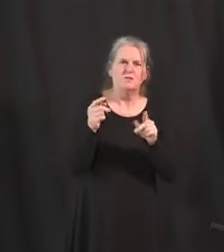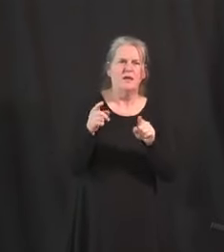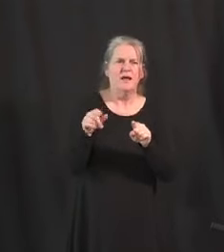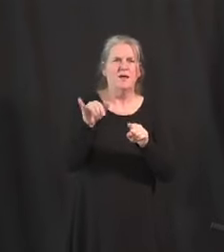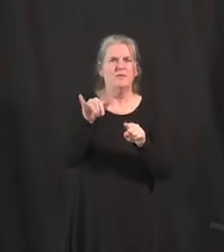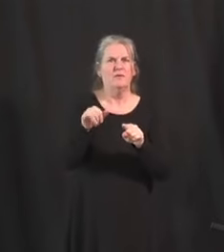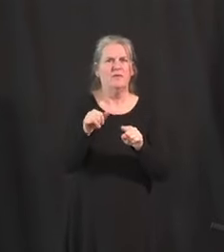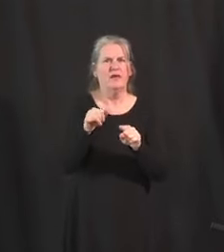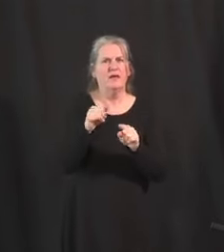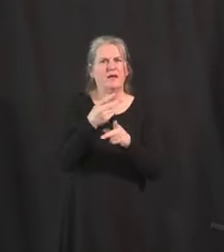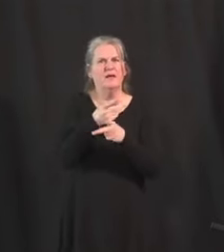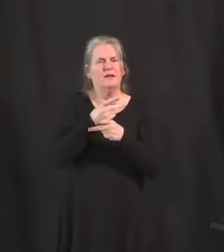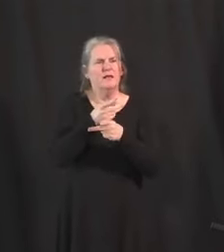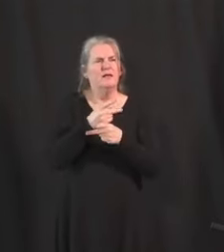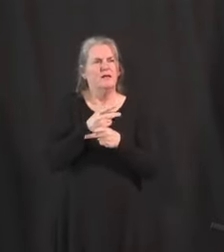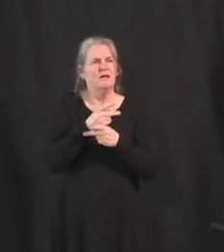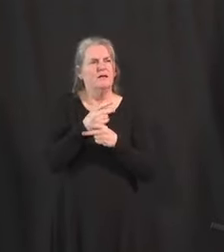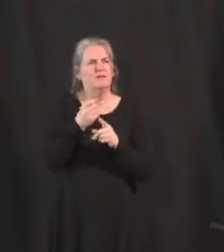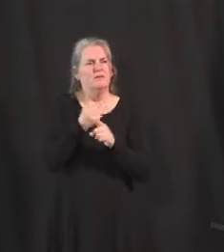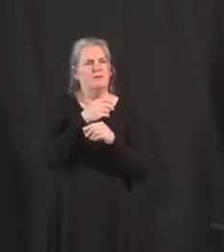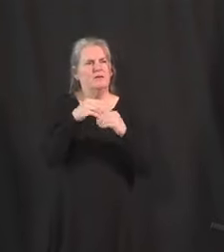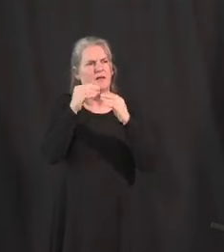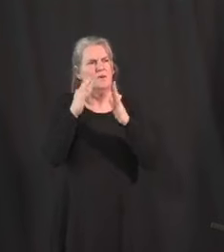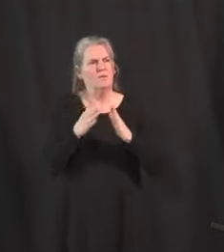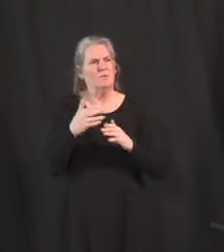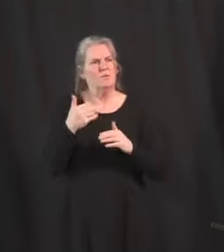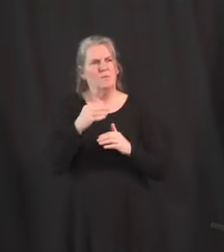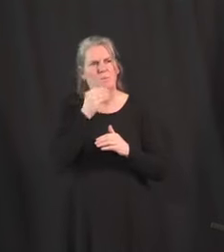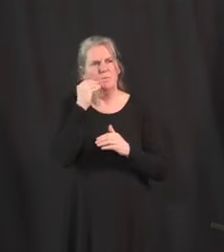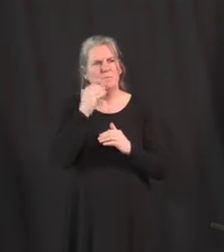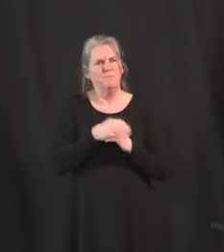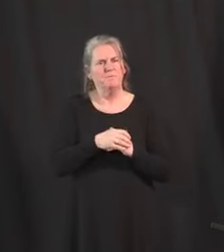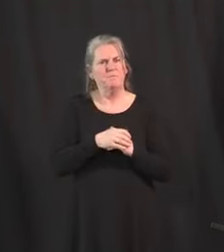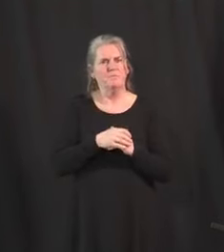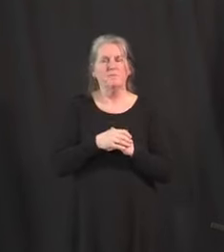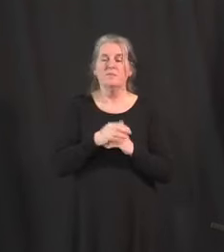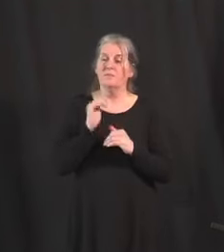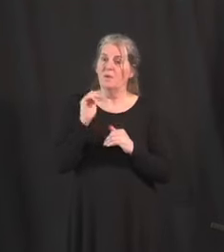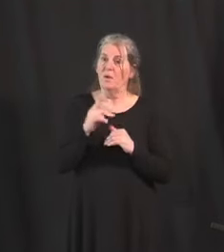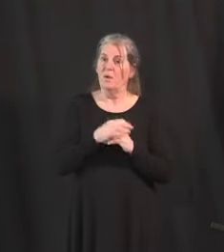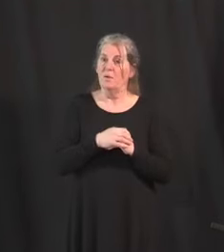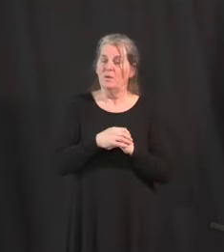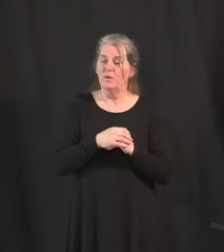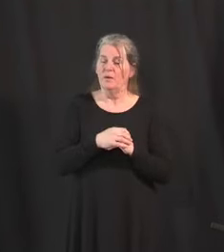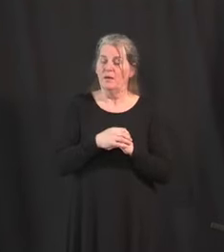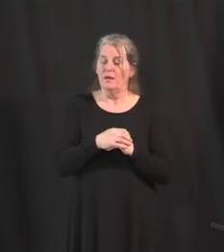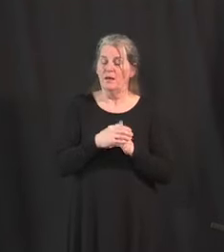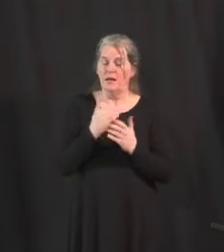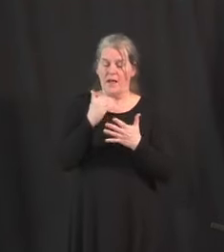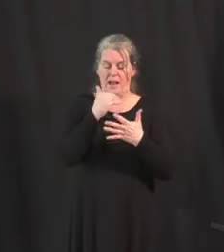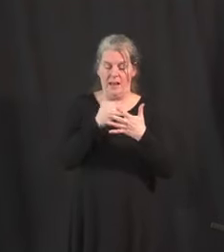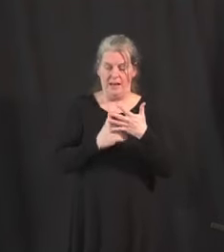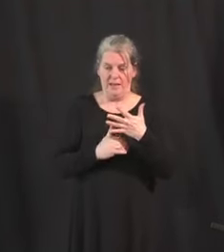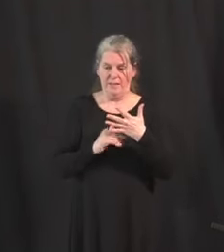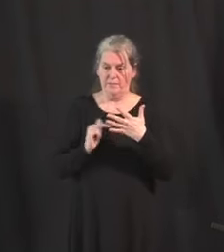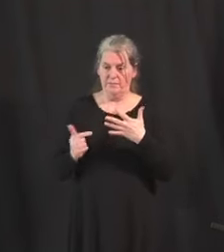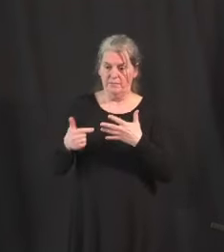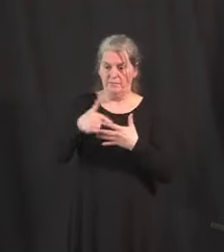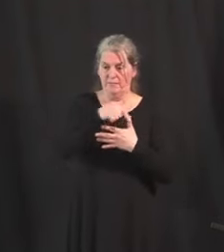THAT BRINGS US TO THE END OF OUR LIST. SO WE'LL ACTUALLY RUN BACK THROUGH AGAIN. IF YOU DON'T HAVE A QUESTION, PLEASE LET ME KNOW AND WE'LL